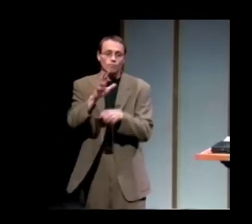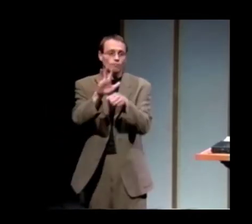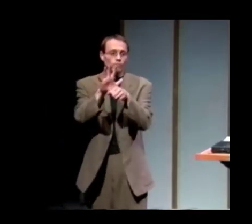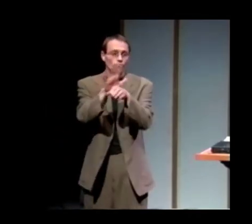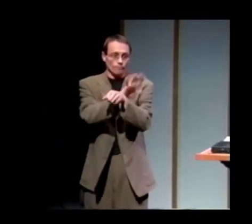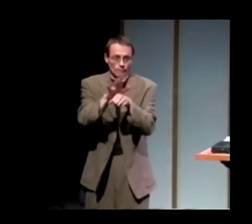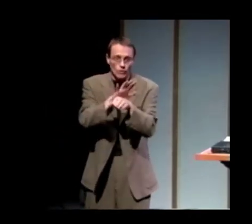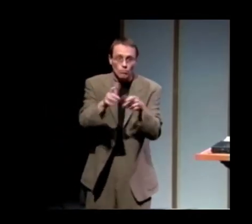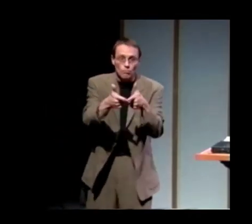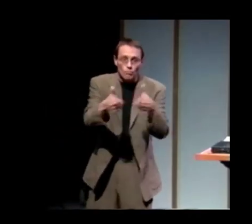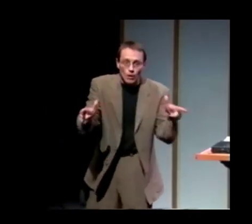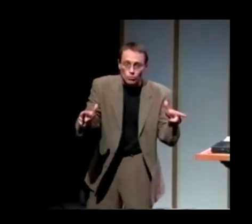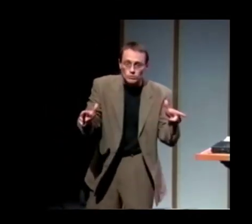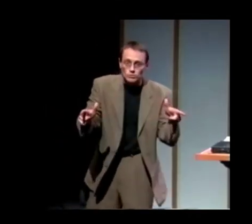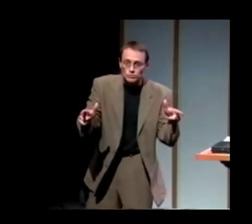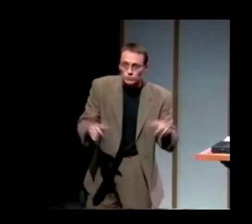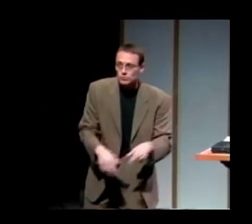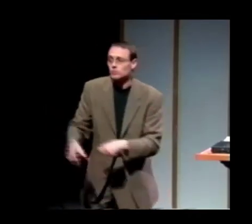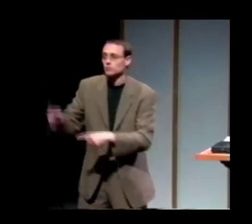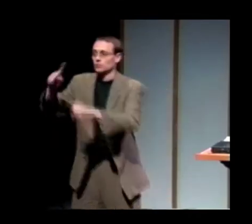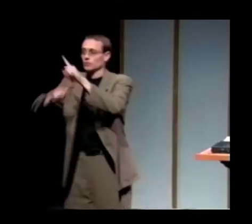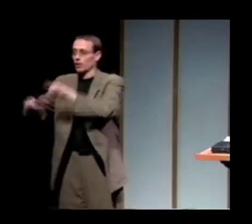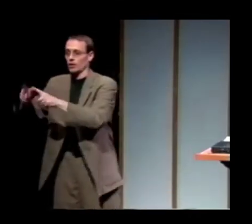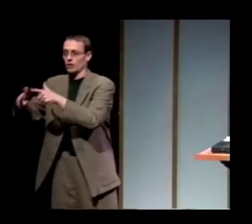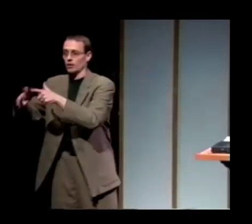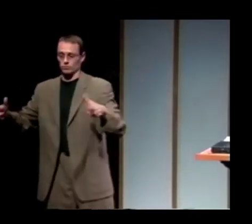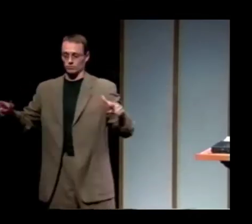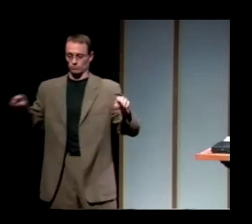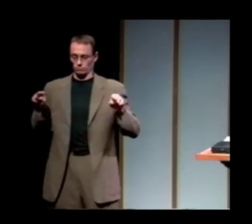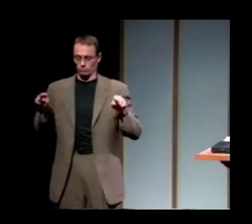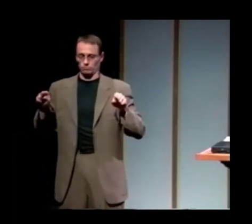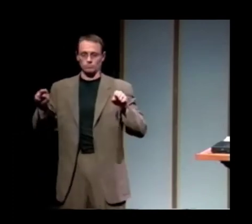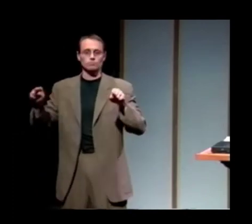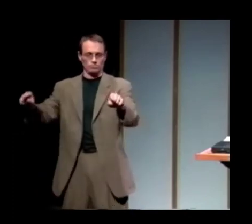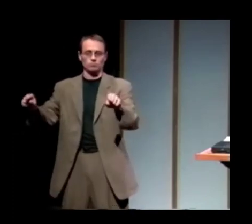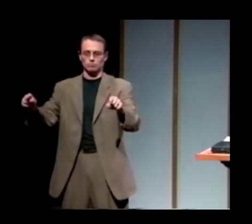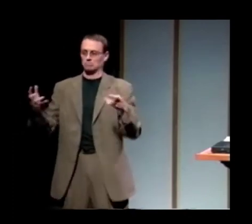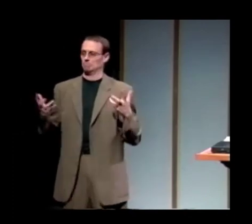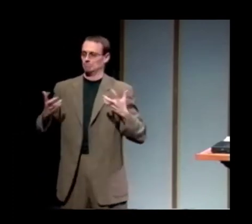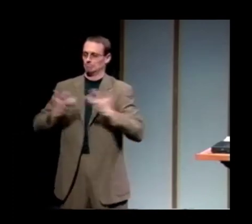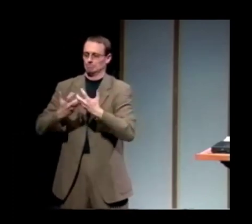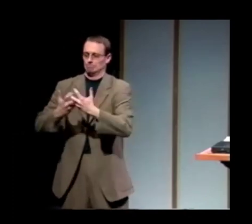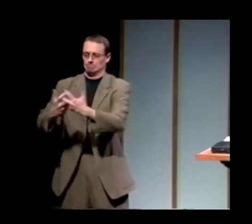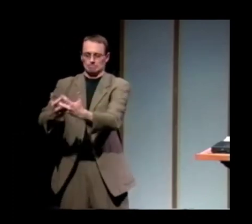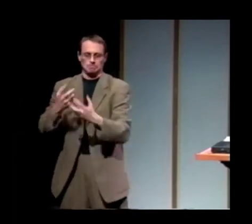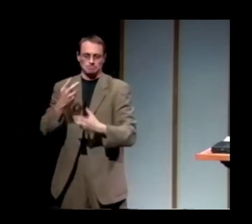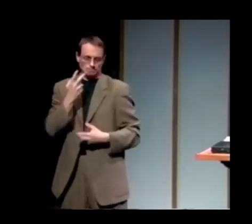SO THERE'S TWO. WE HAVE FILM LANGUAGE, OK, AND SIGN LANGUAGE, AND THEY'RE PARALLEL,